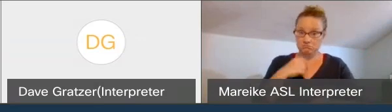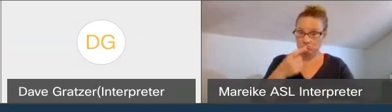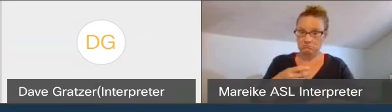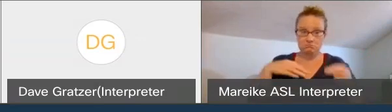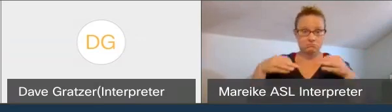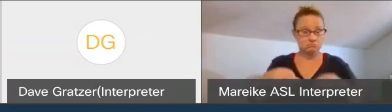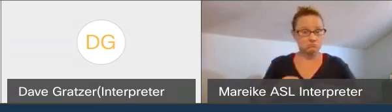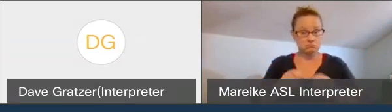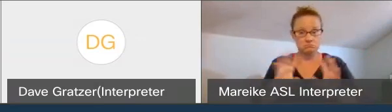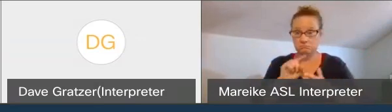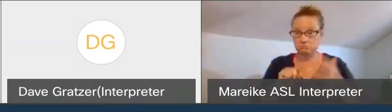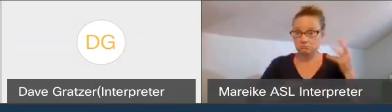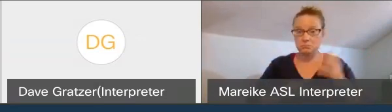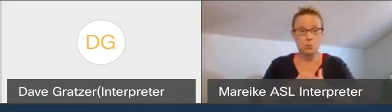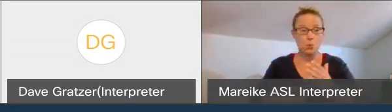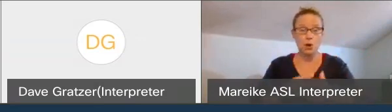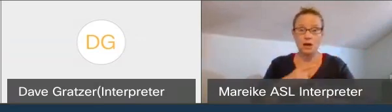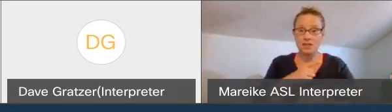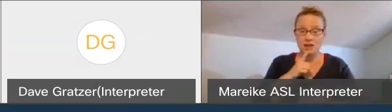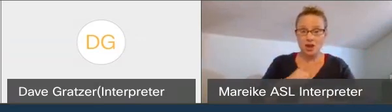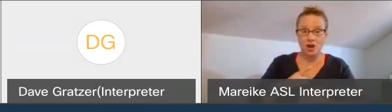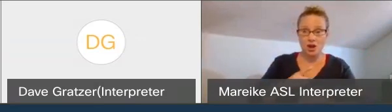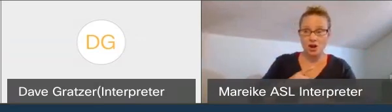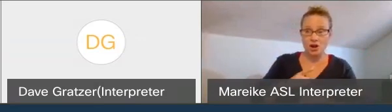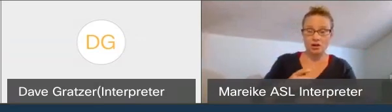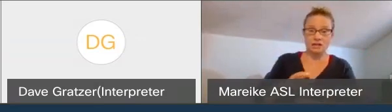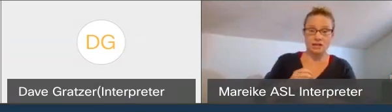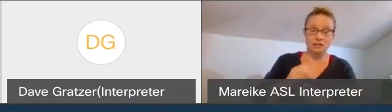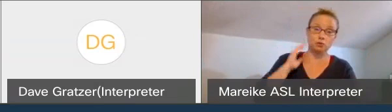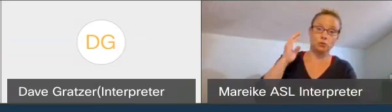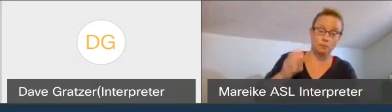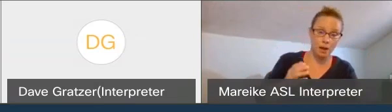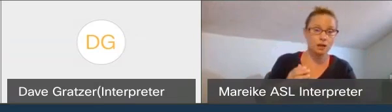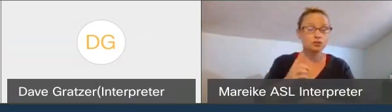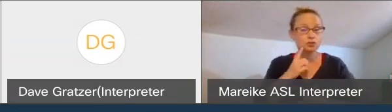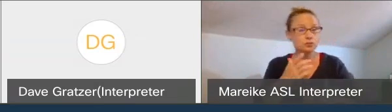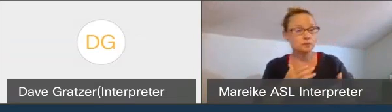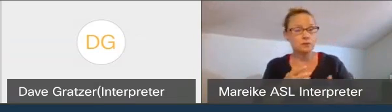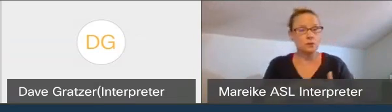you know, what they are getting an abundance of and what they don't continually need